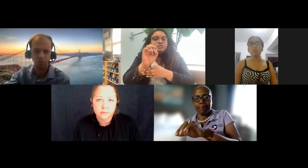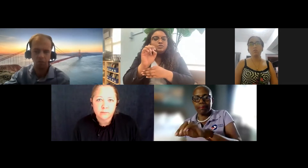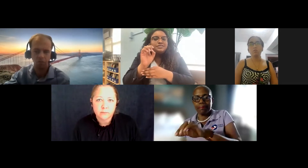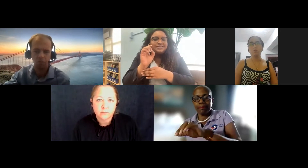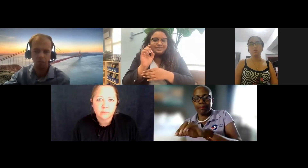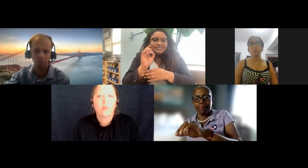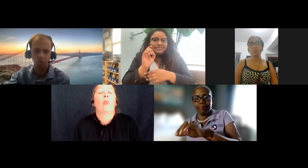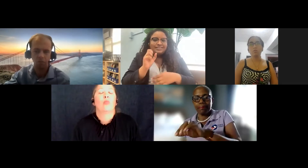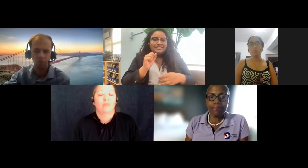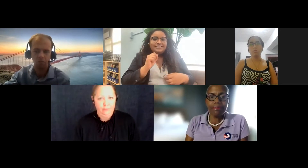Excuse me. “Deafmute.”